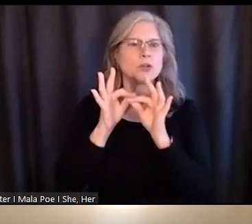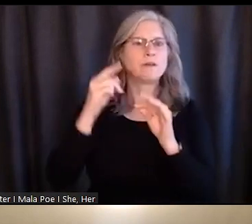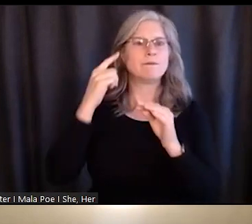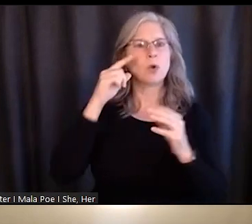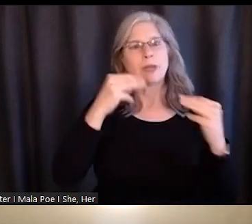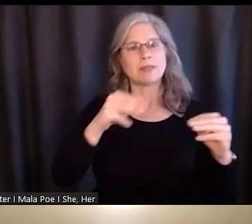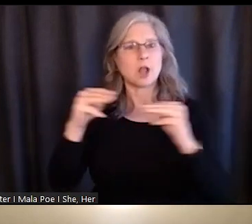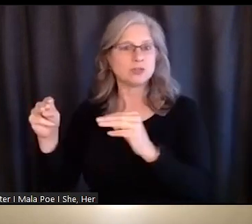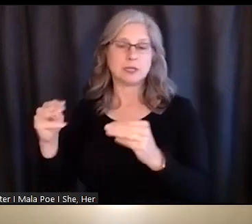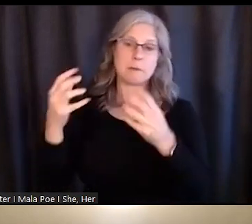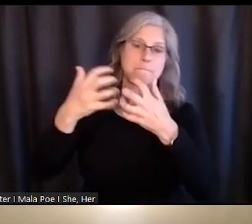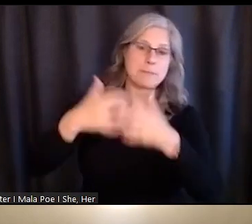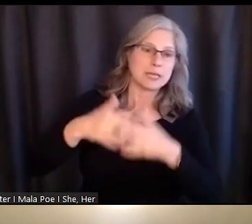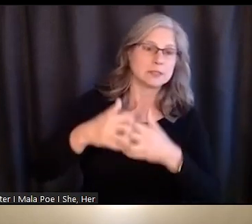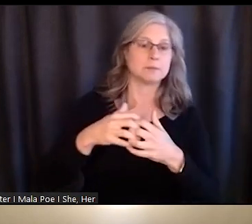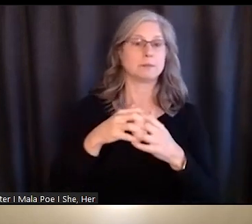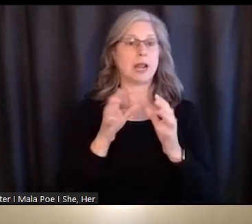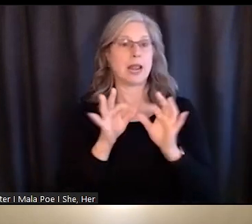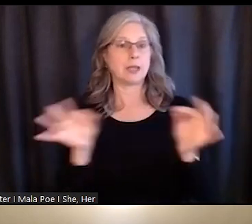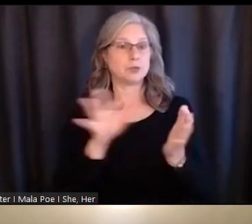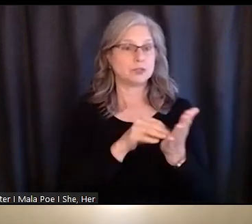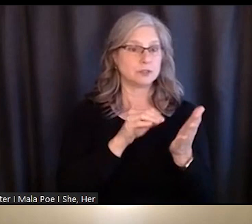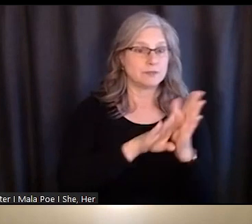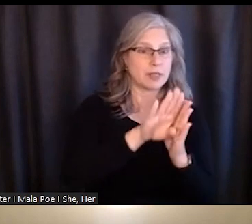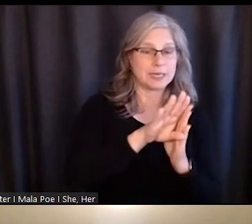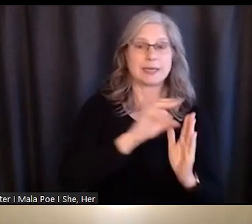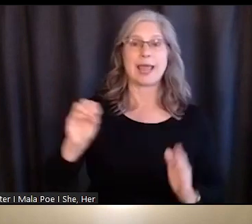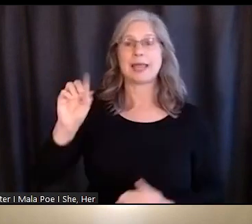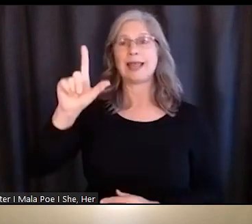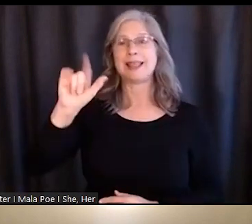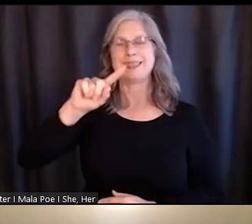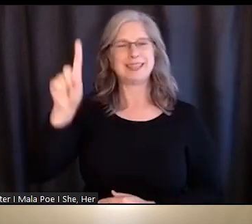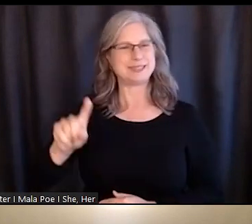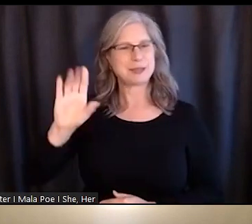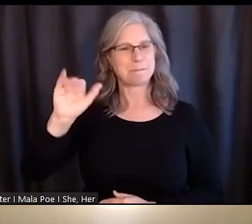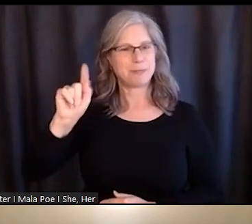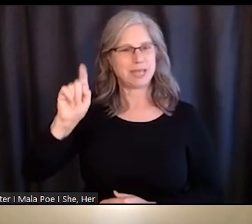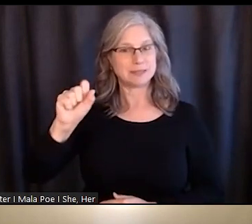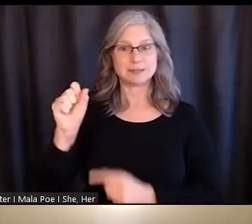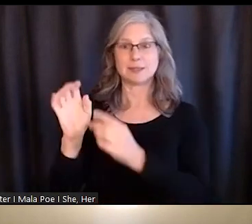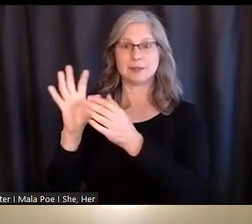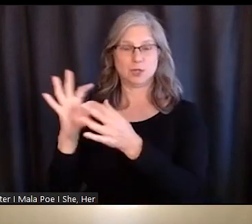the mechanisms of language development and in the words of Les Bates, 'the seams and joints of the language processor.'